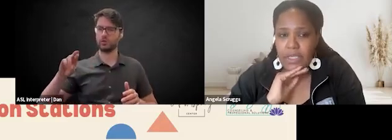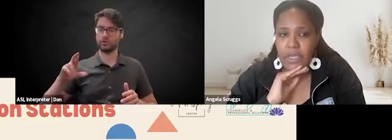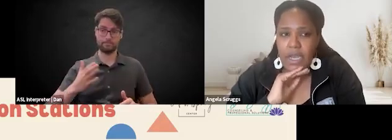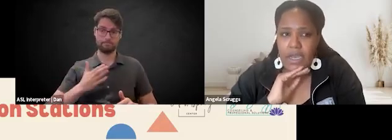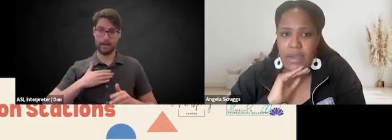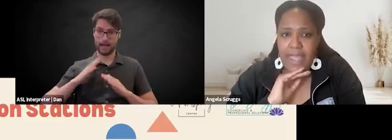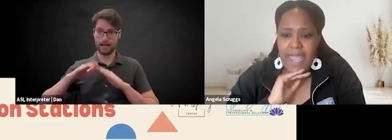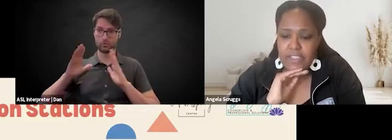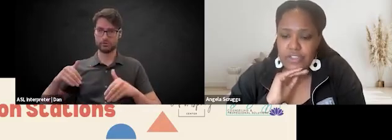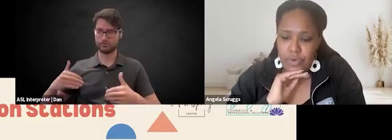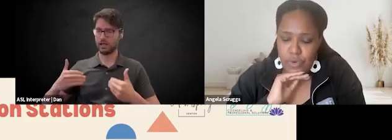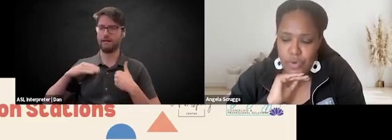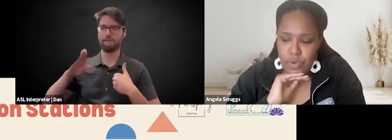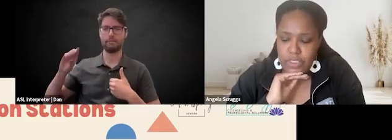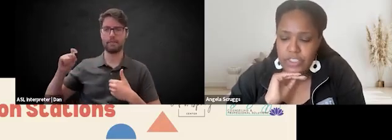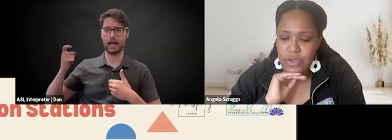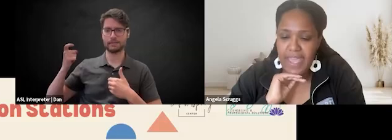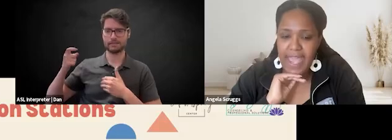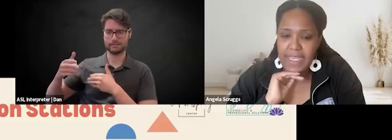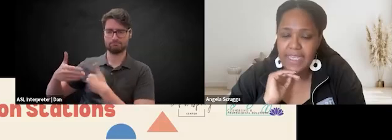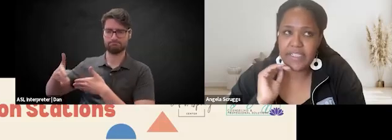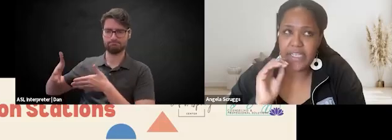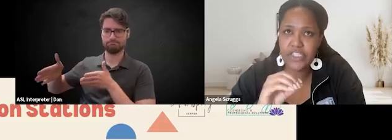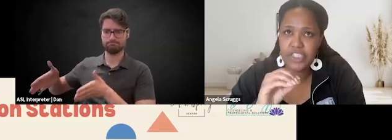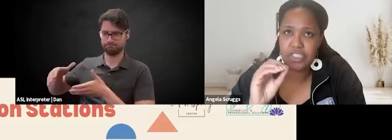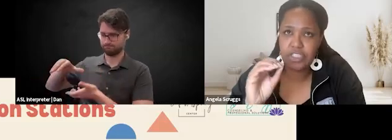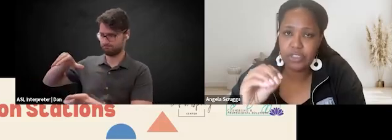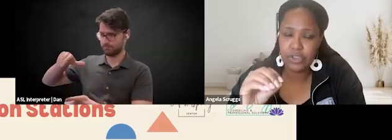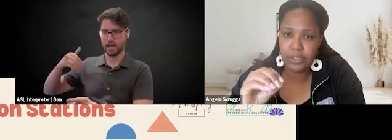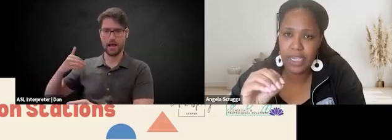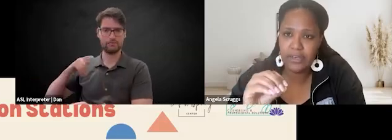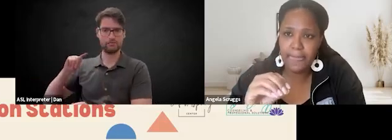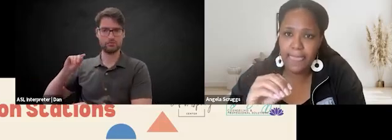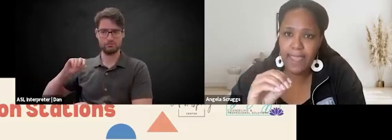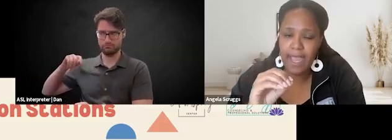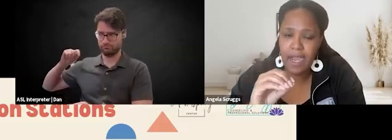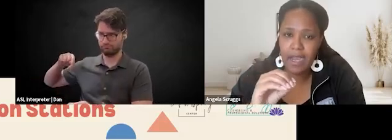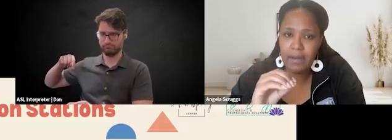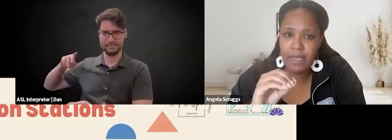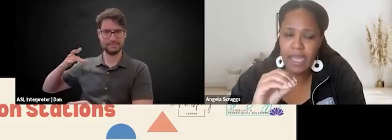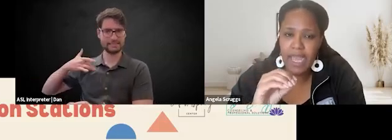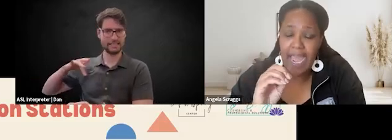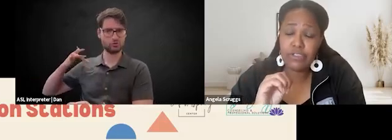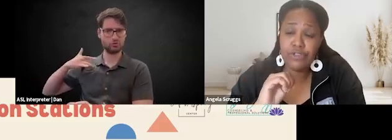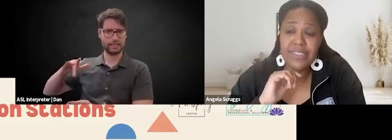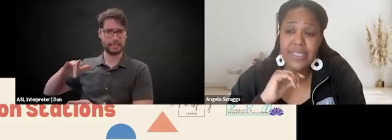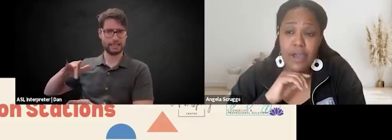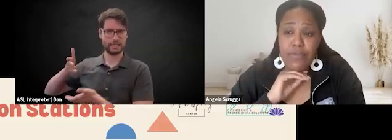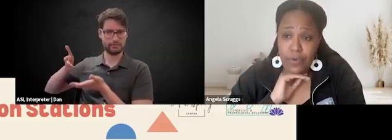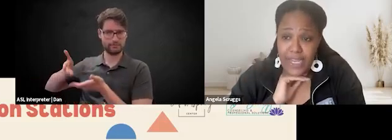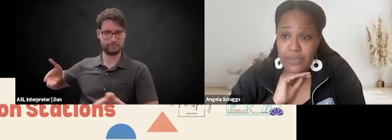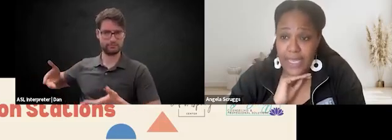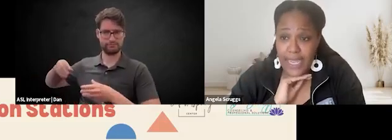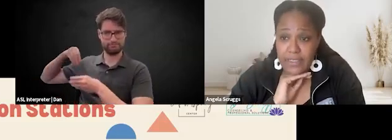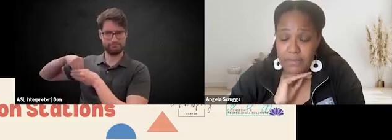um... as a tool so that it teaches children, um... how to self-regulate.